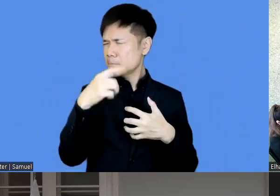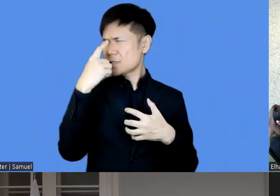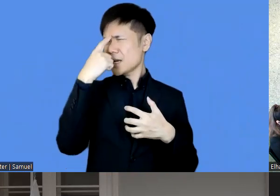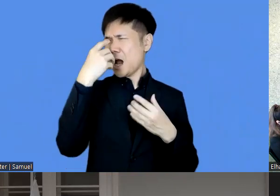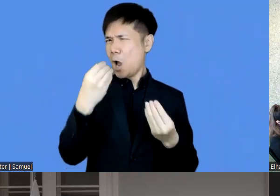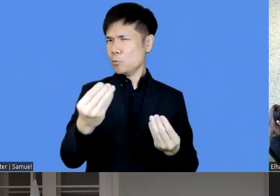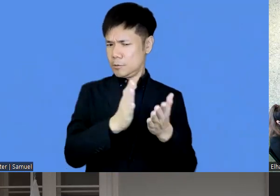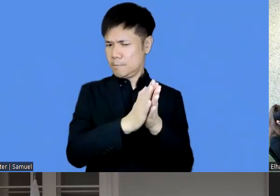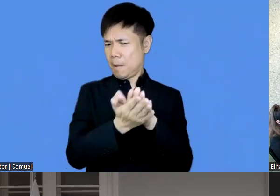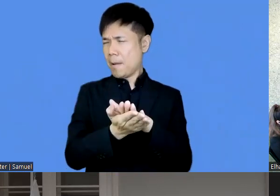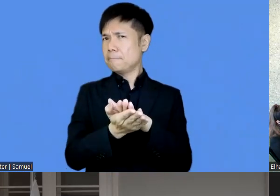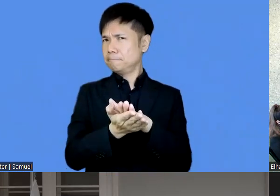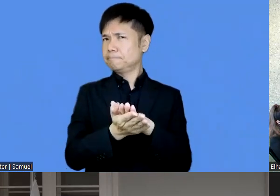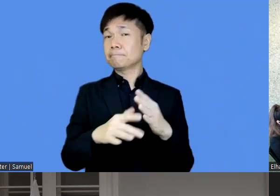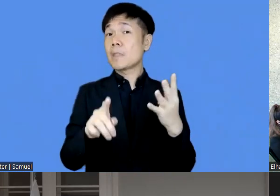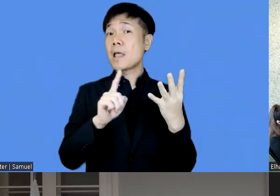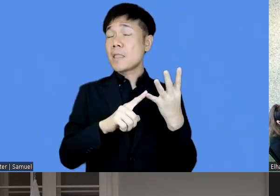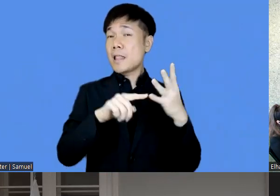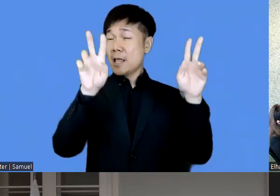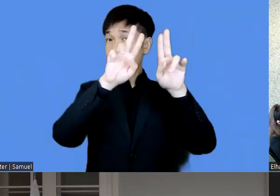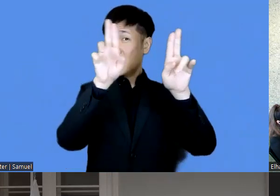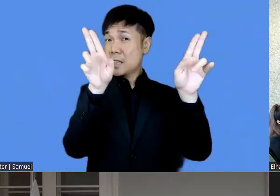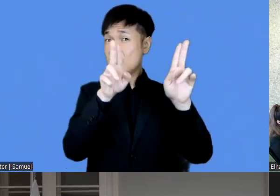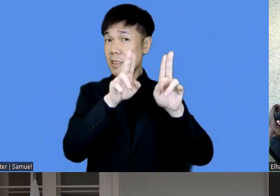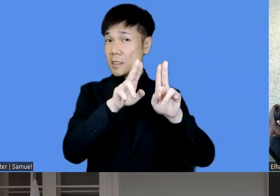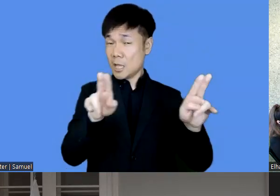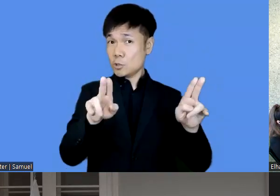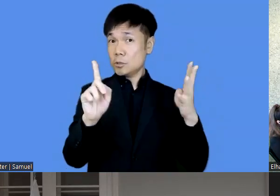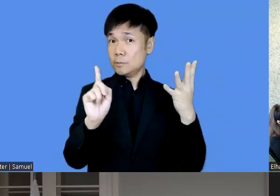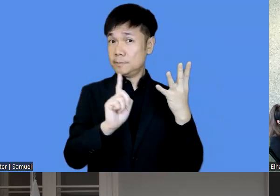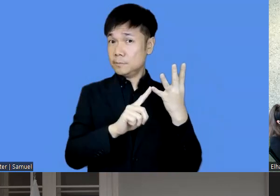On an international level, it would be good to reflect on how to bring this issue to dedicated